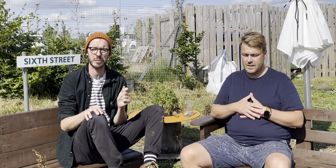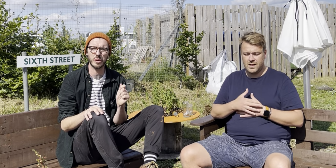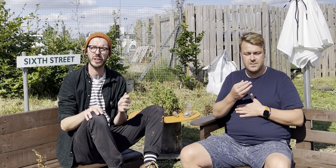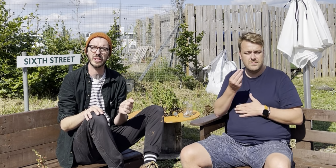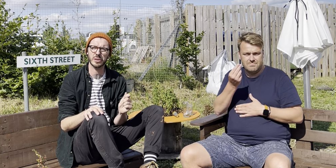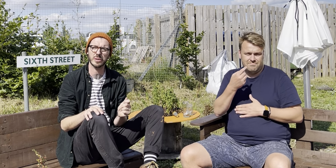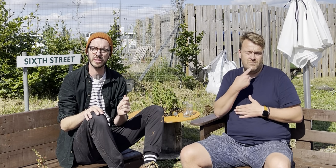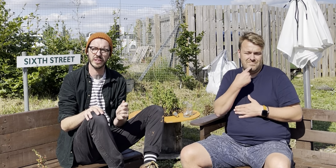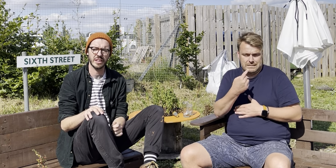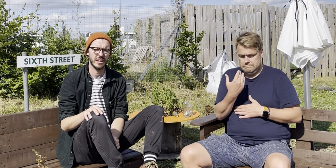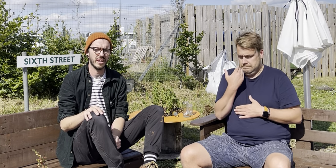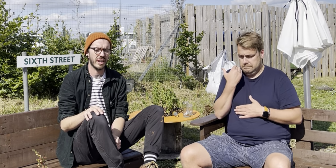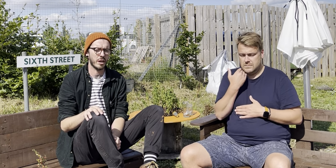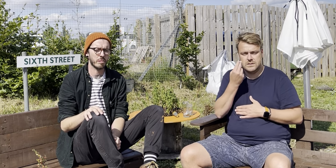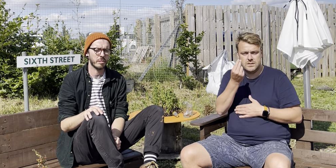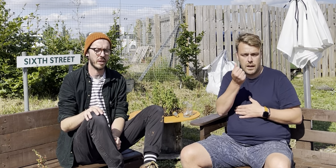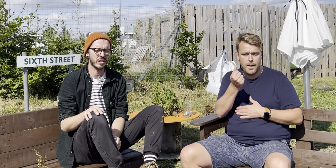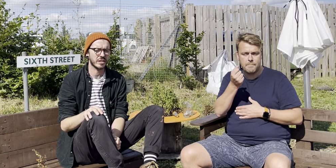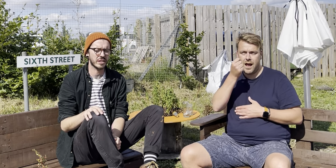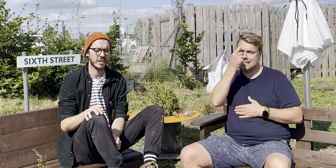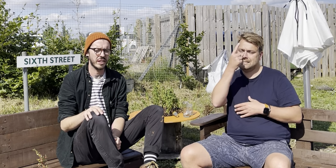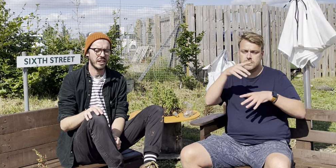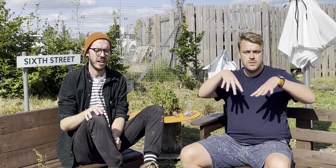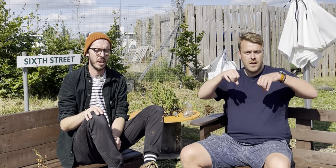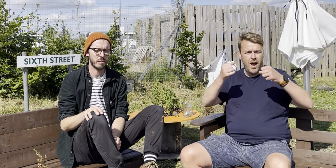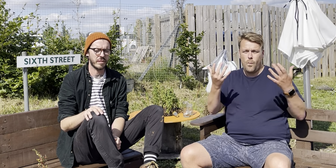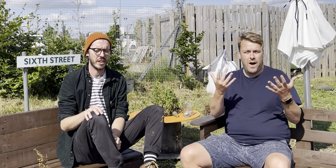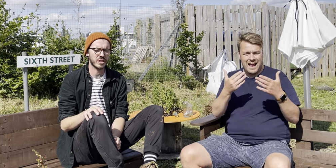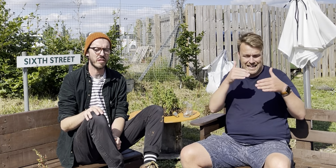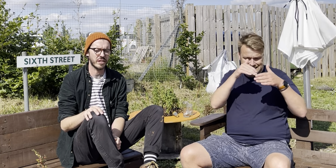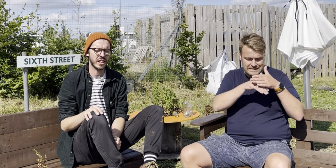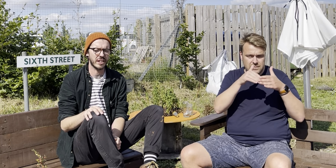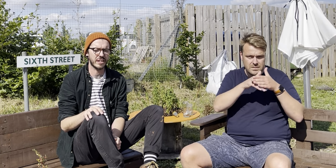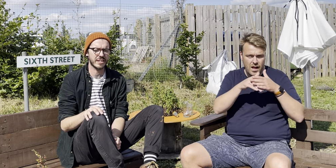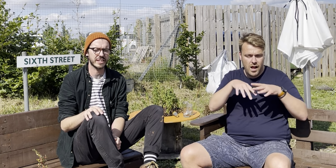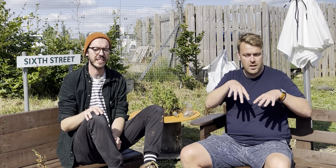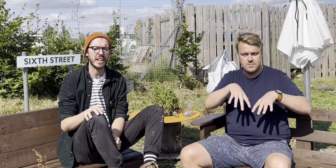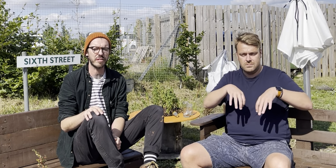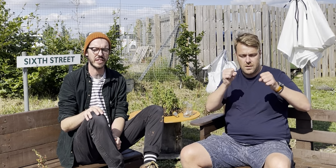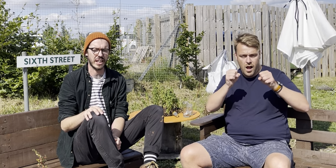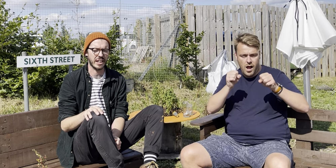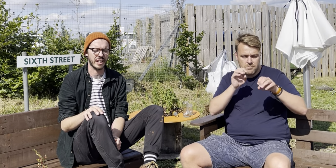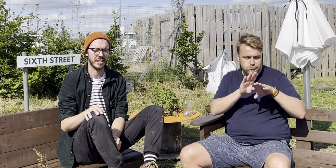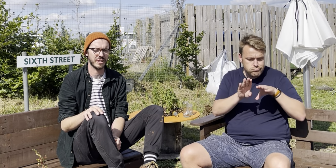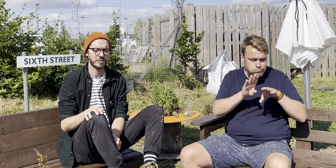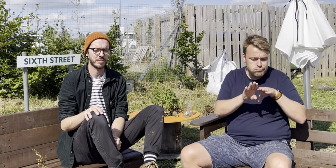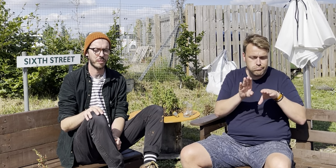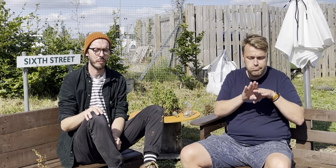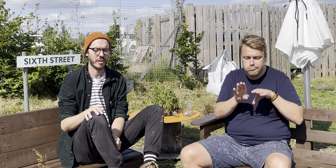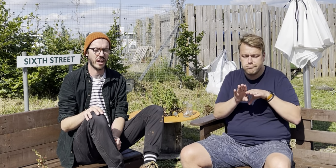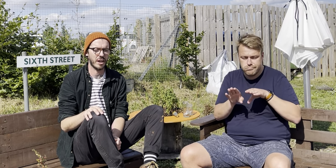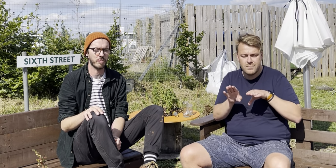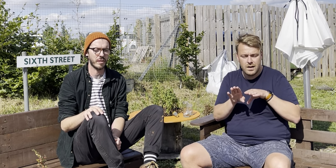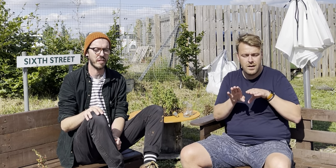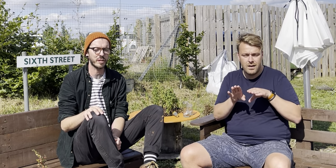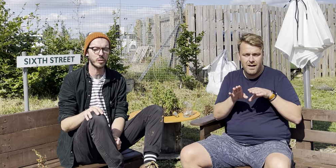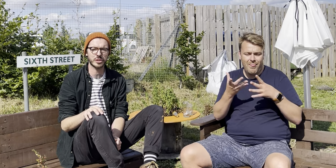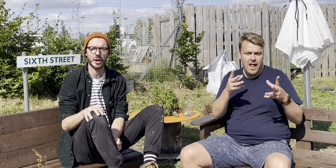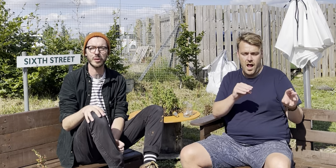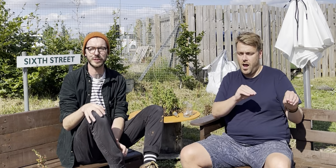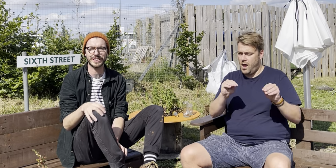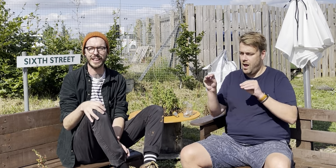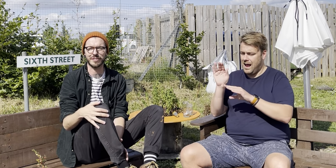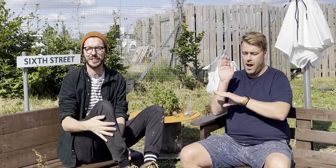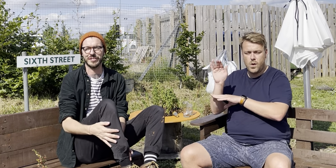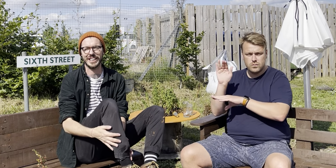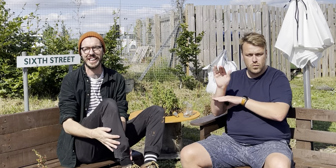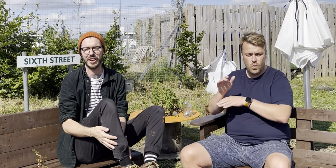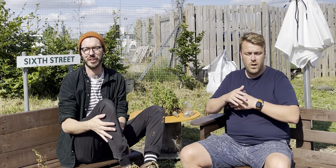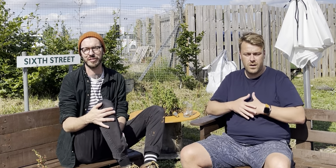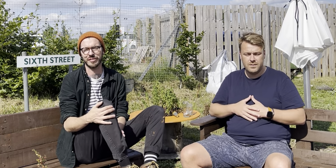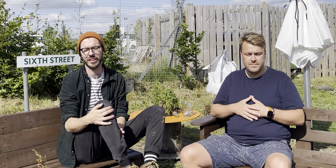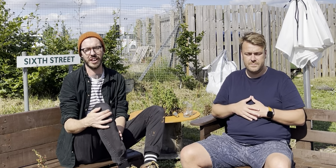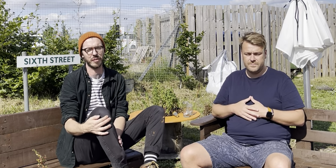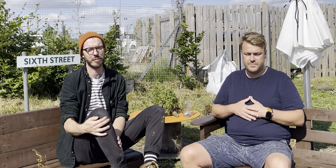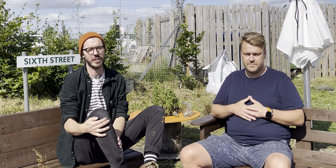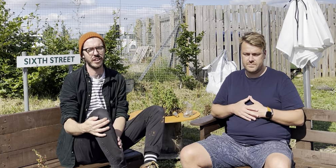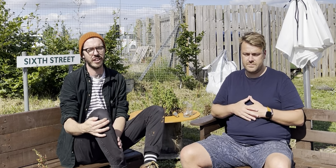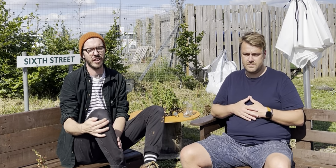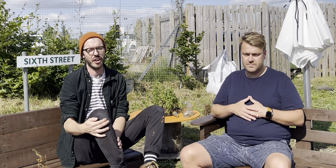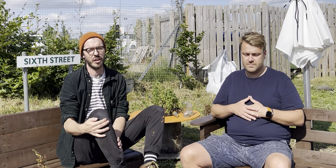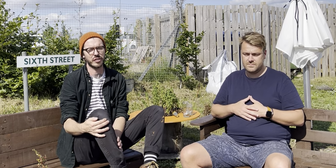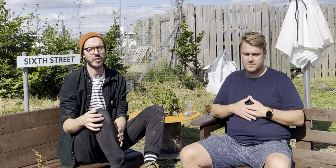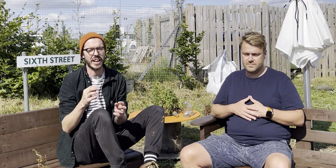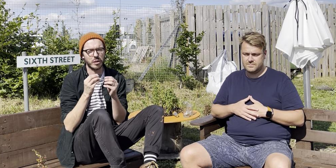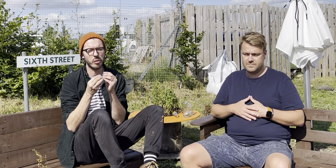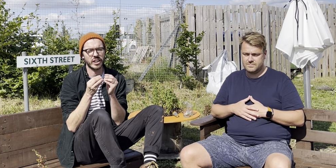small indoors um but um there's often a safety uh um a false gold safety really of of creating work